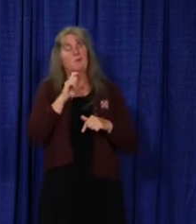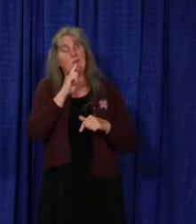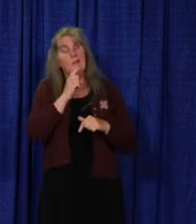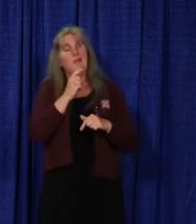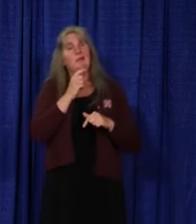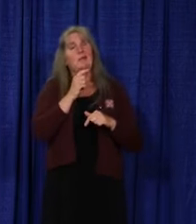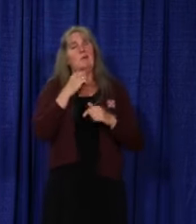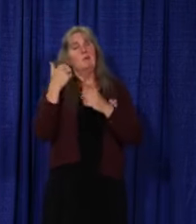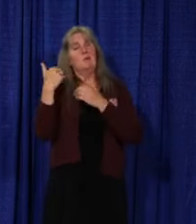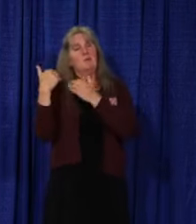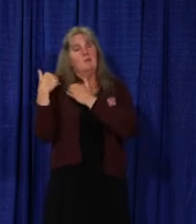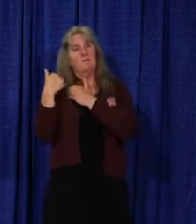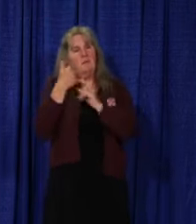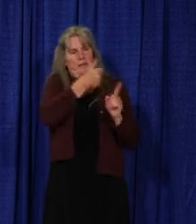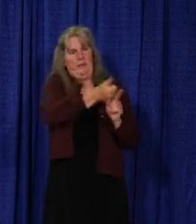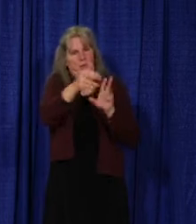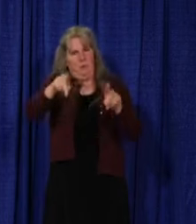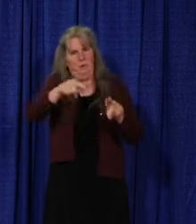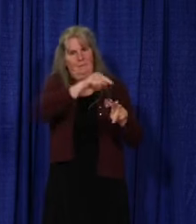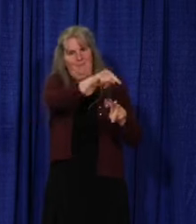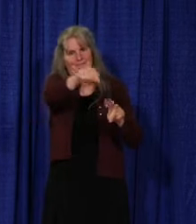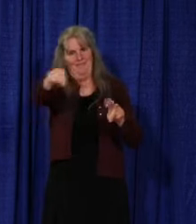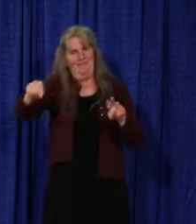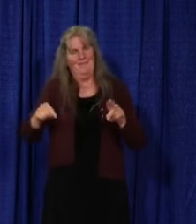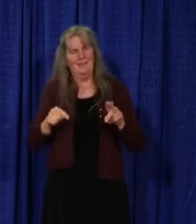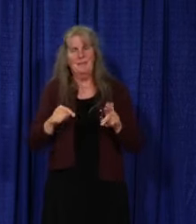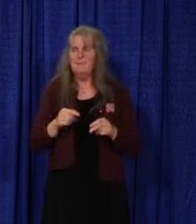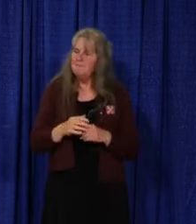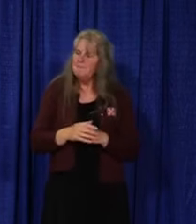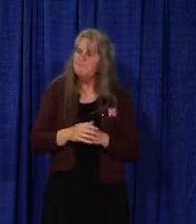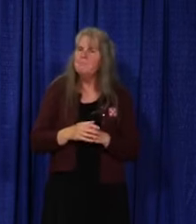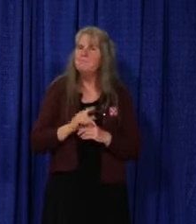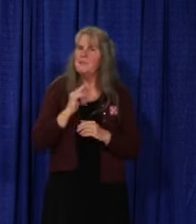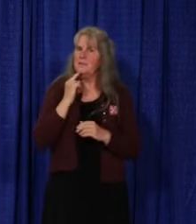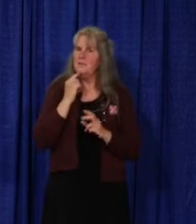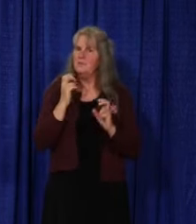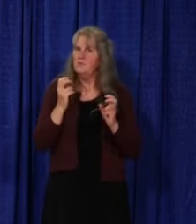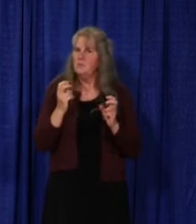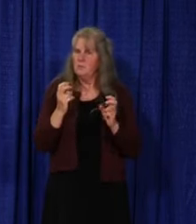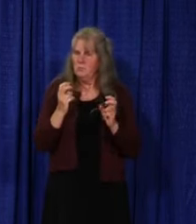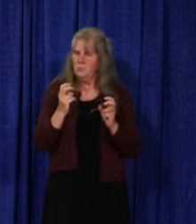individual's for sure, but again it is a serious issue that we are working with BC and Premier